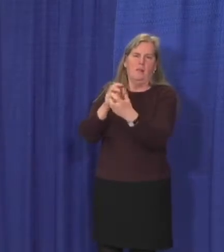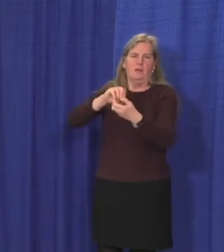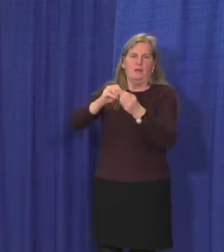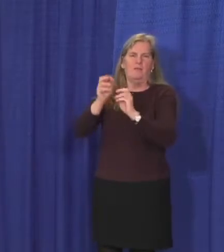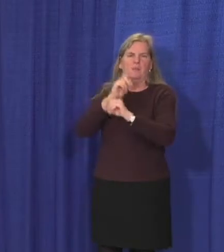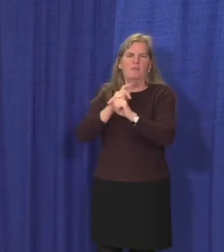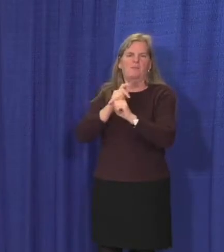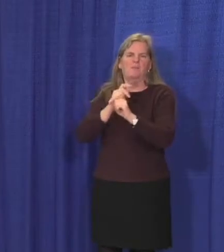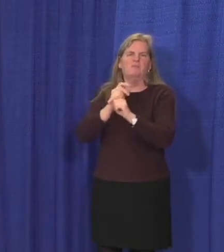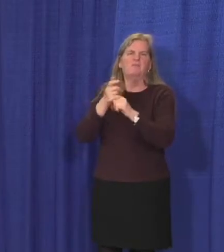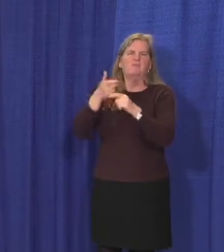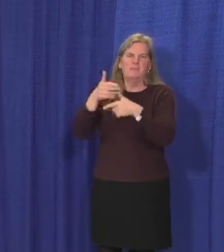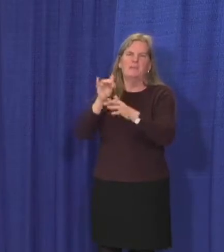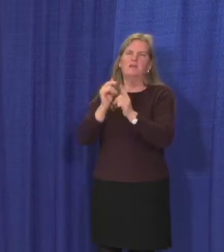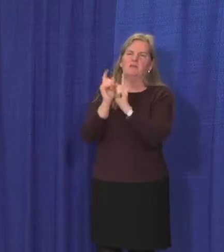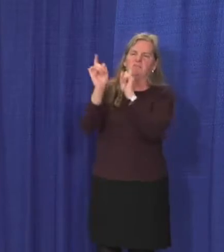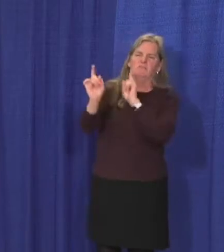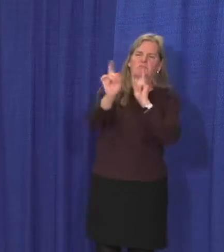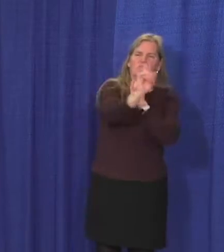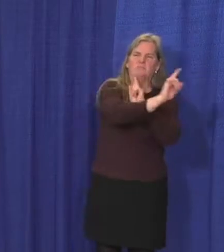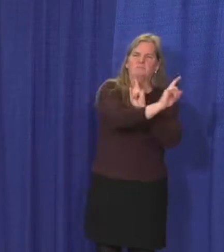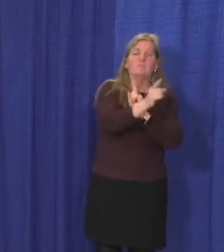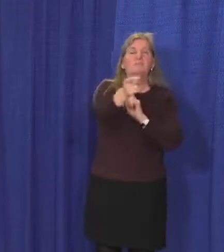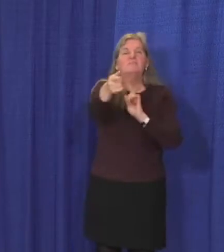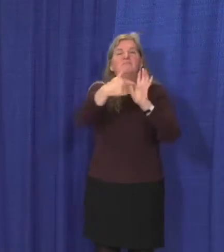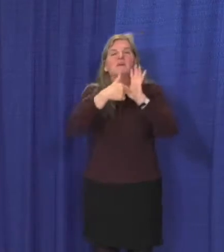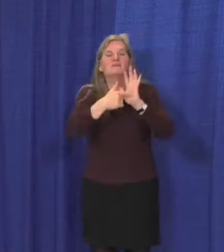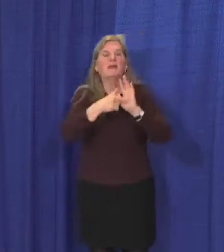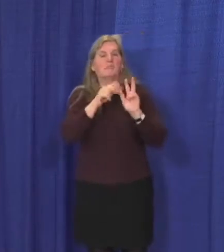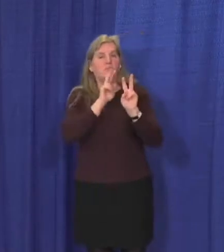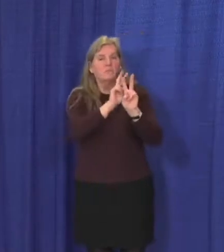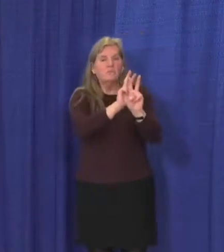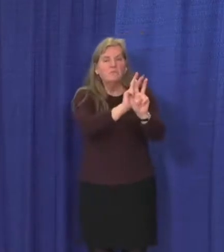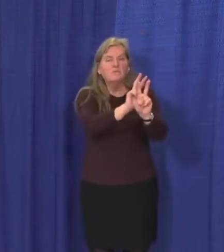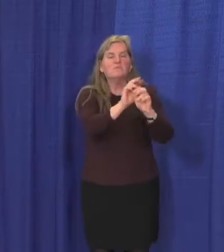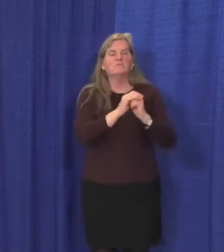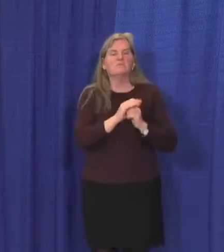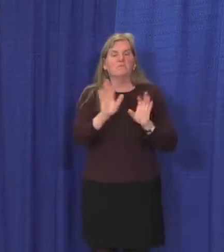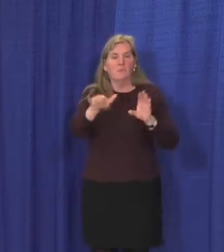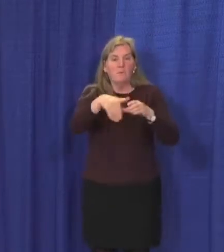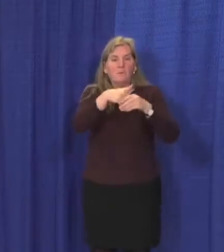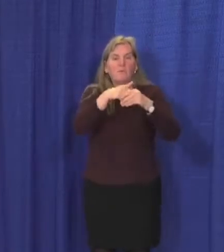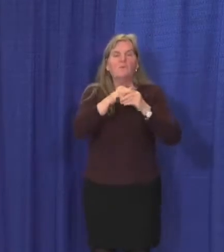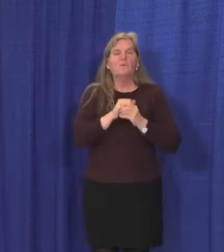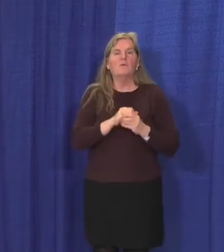of. This would include funerals